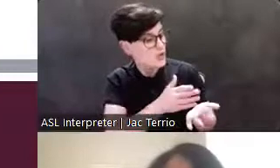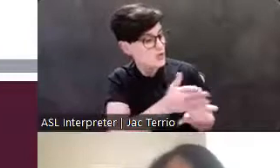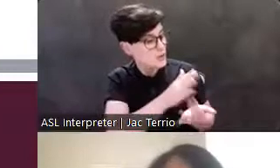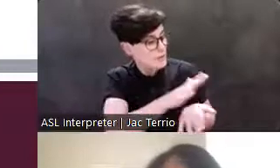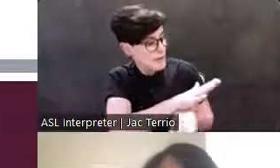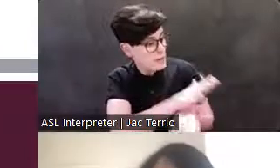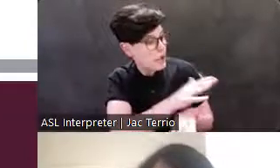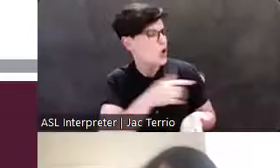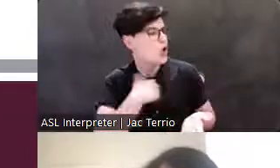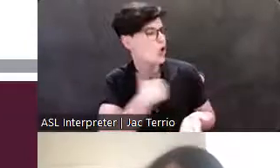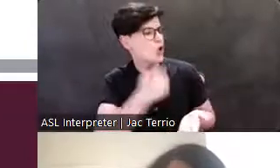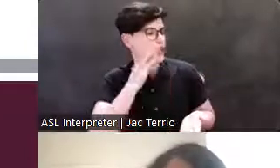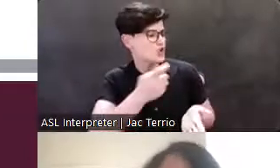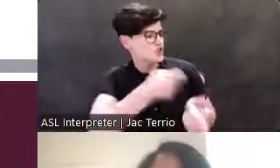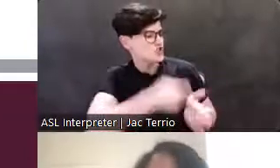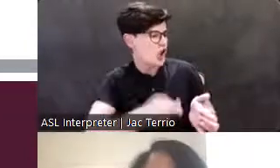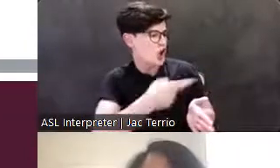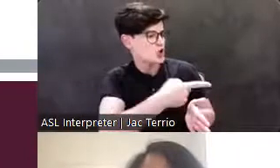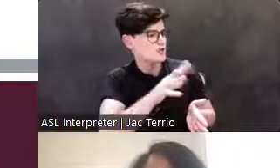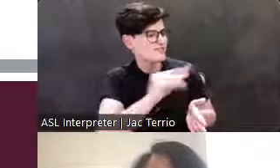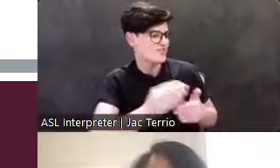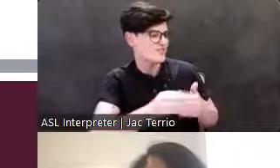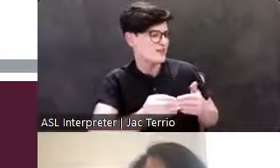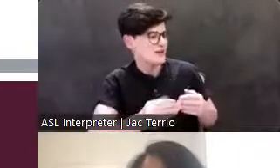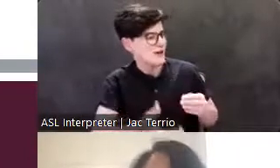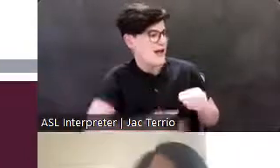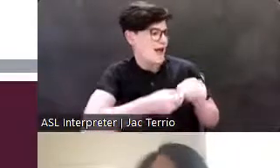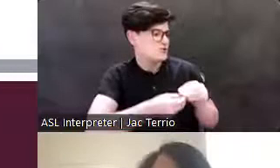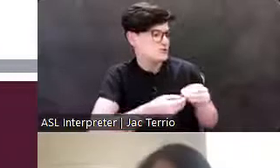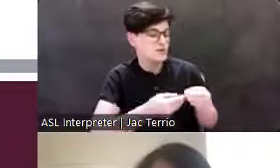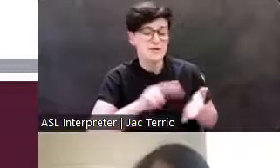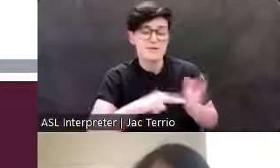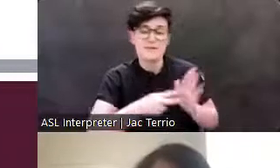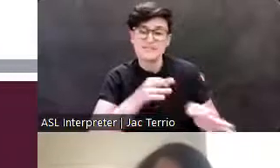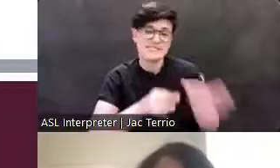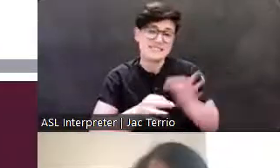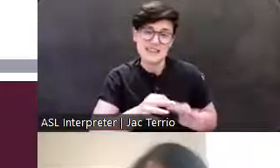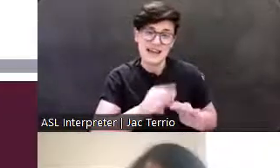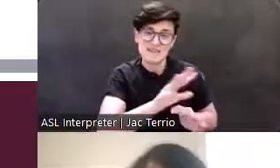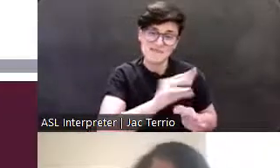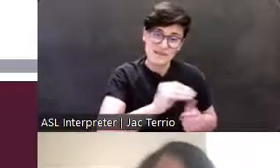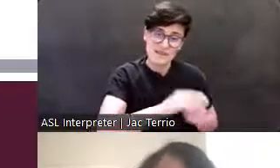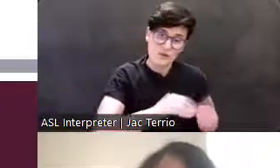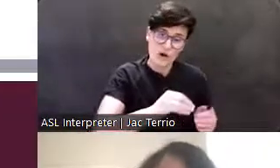So now instead of $50 application fee, guess what, we will charge you $100. That illegal.